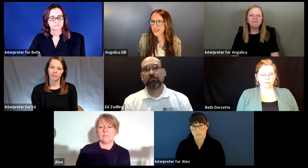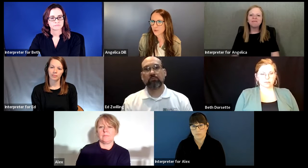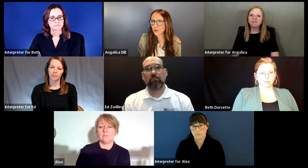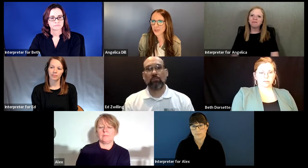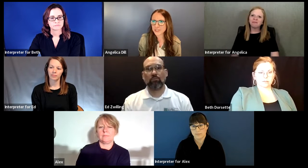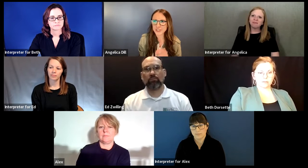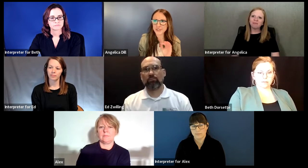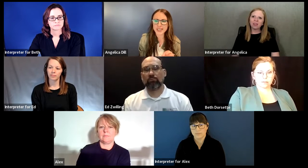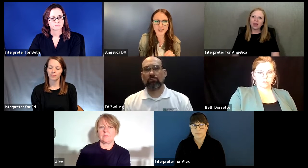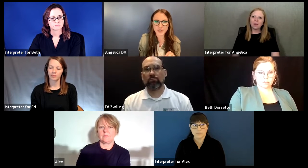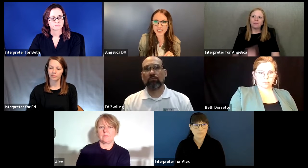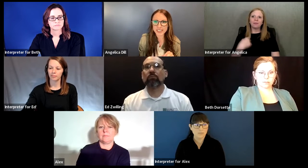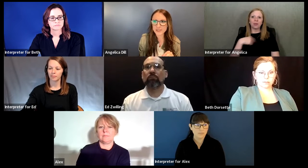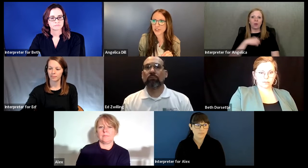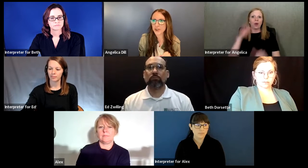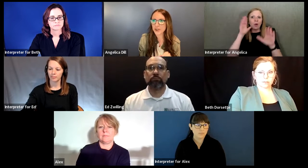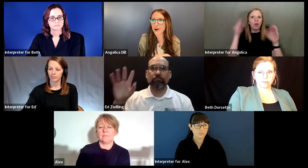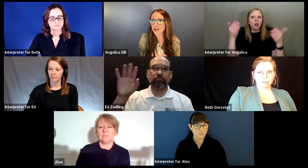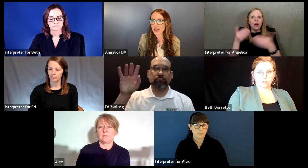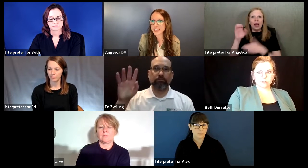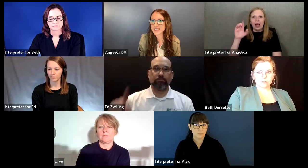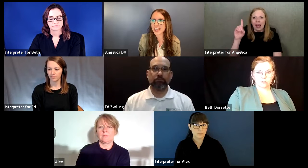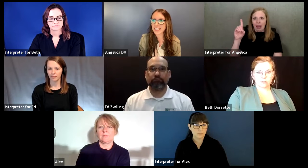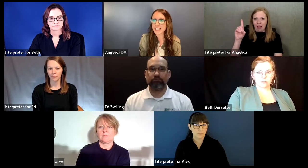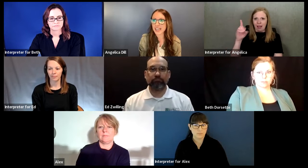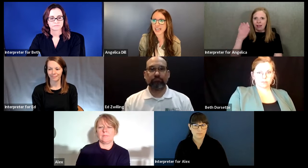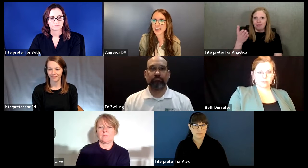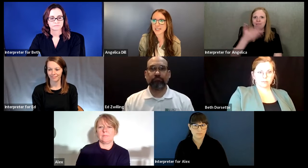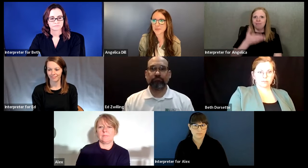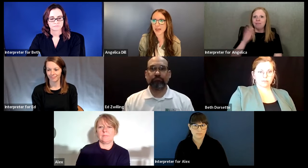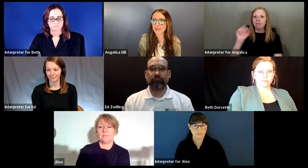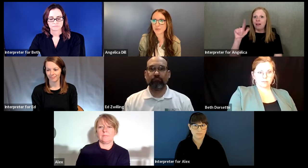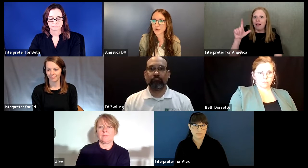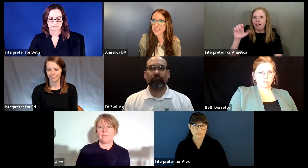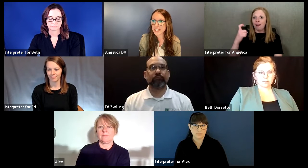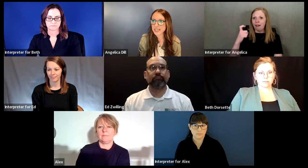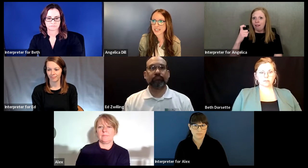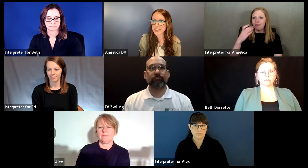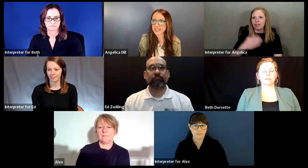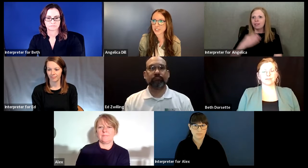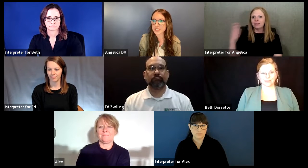We'll introduce Ed Zwilling who is on the call, Alex and Beth Dorsette in the session